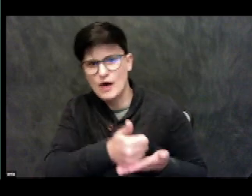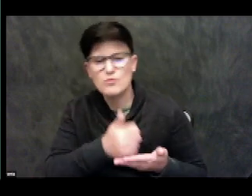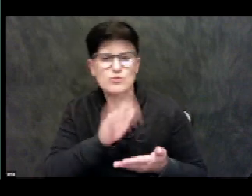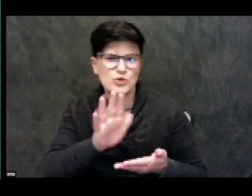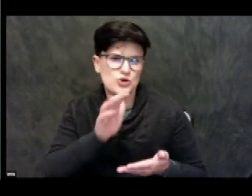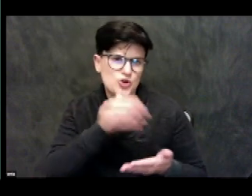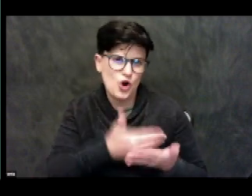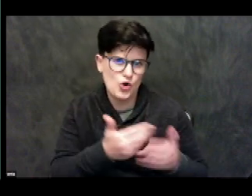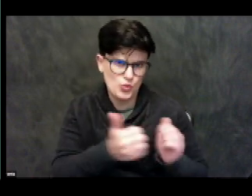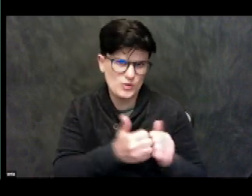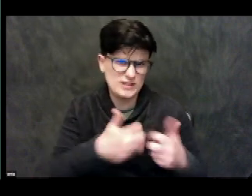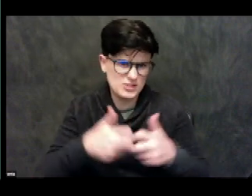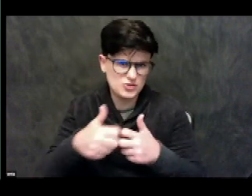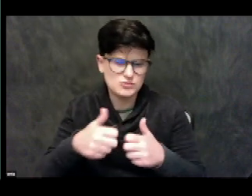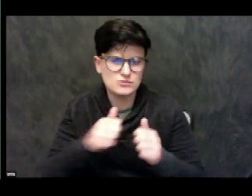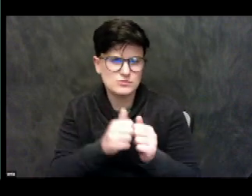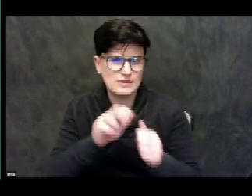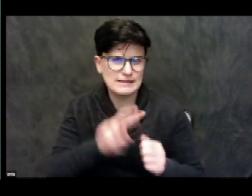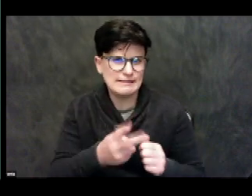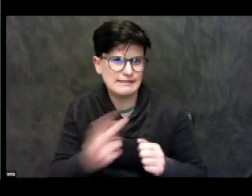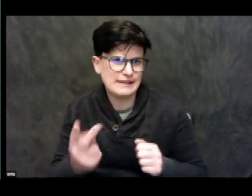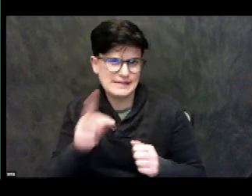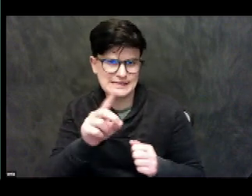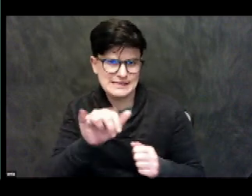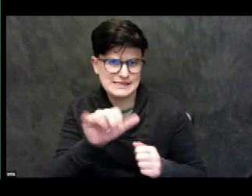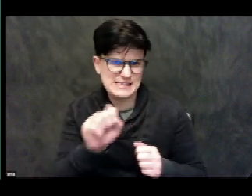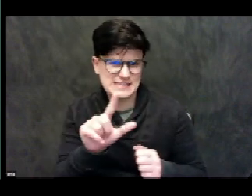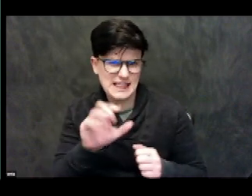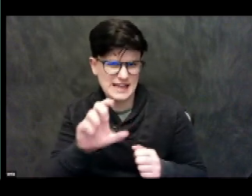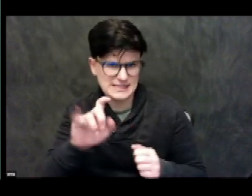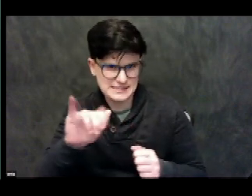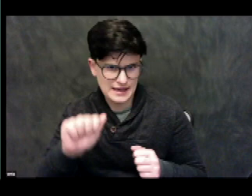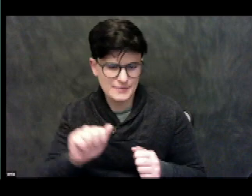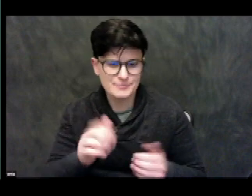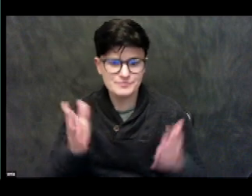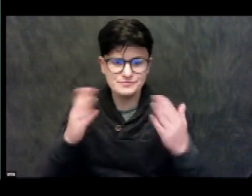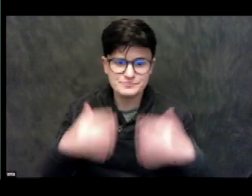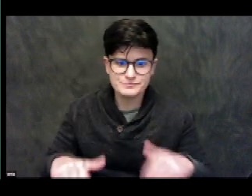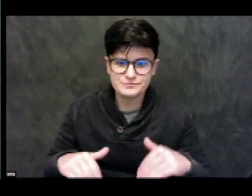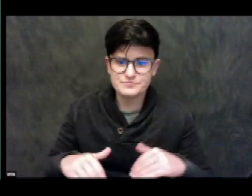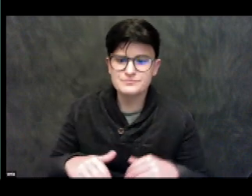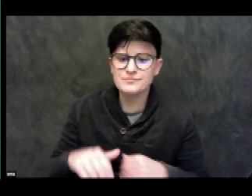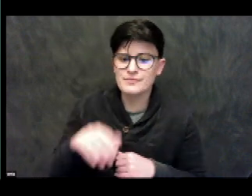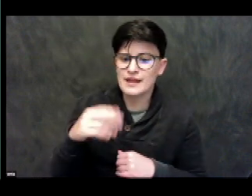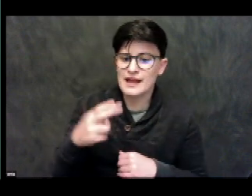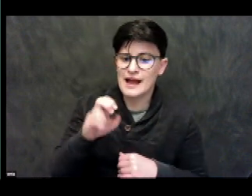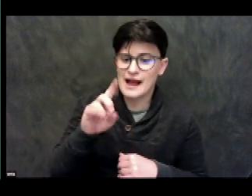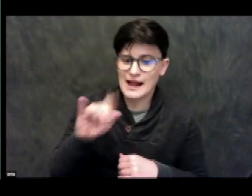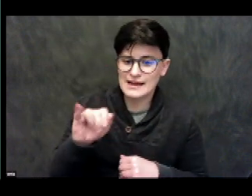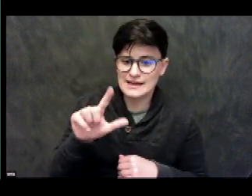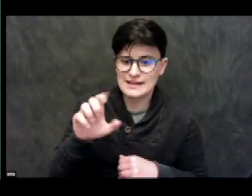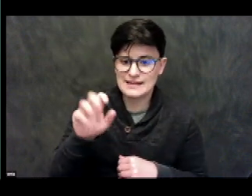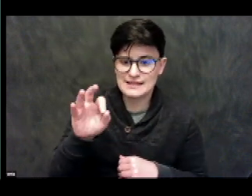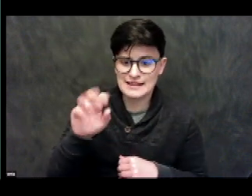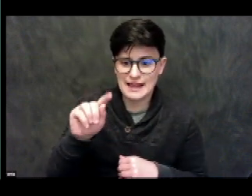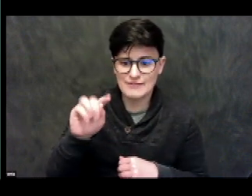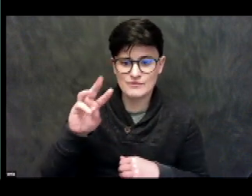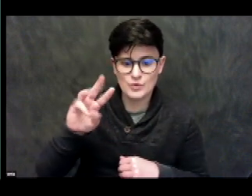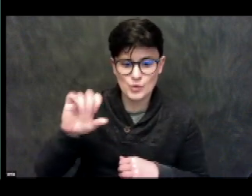Dr. Heidi Leftwich is an Associate Professor in the Department of Petricic Gynecology Division of Maternal and Fetal Medicine